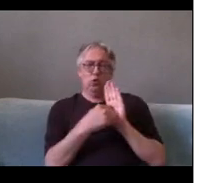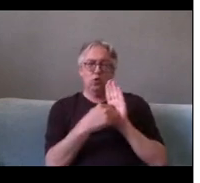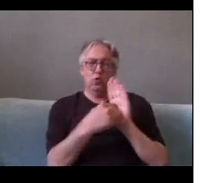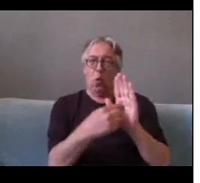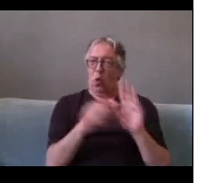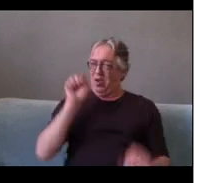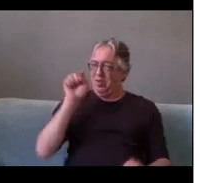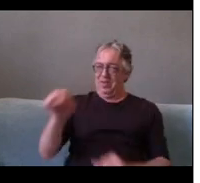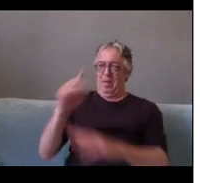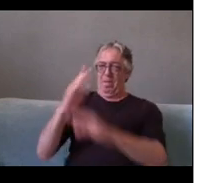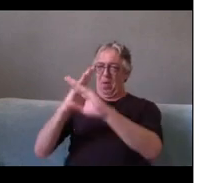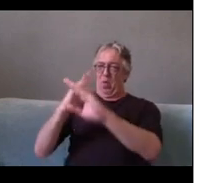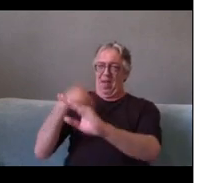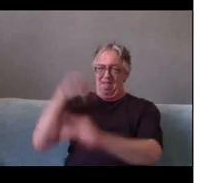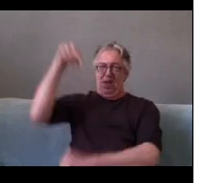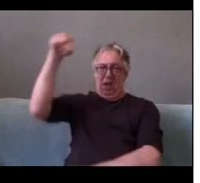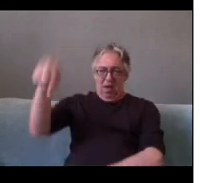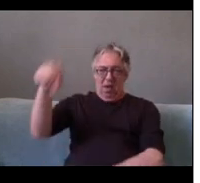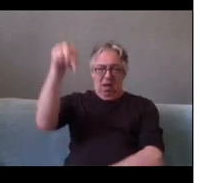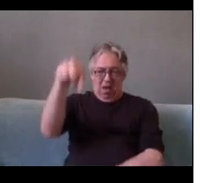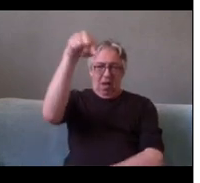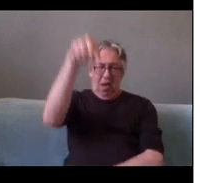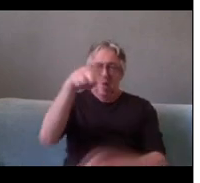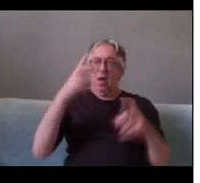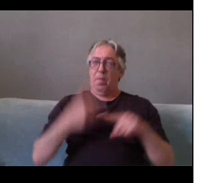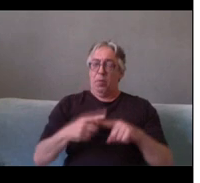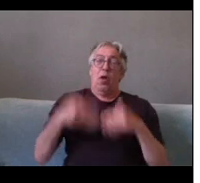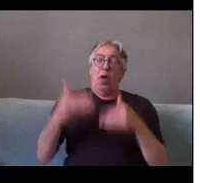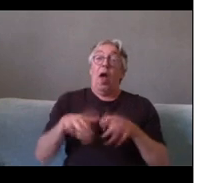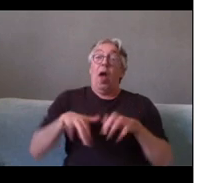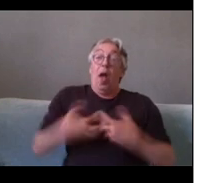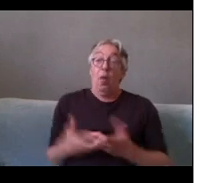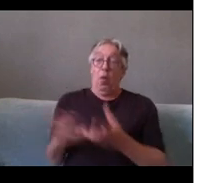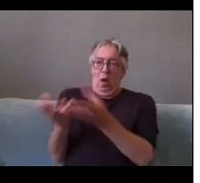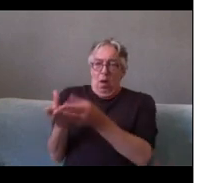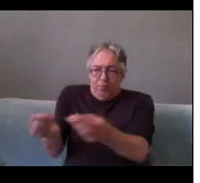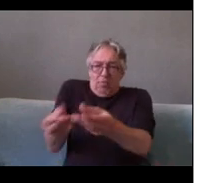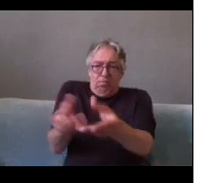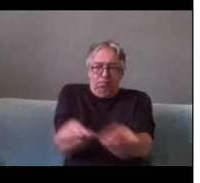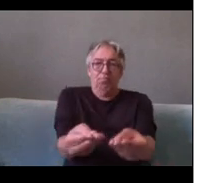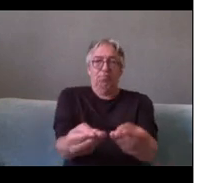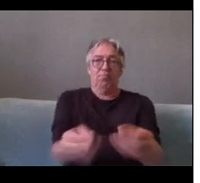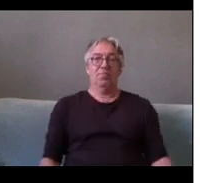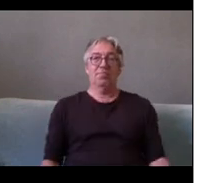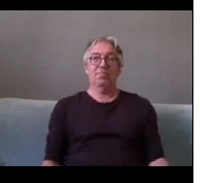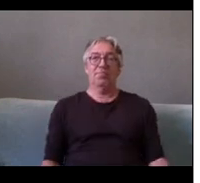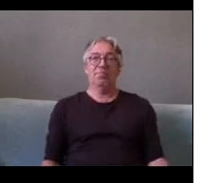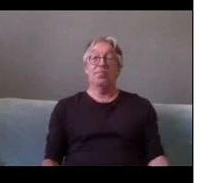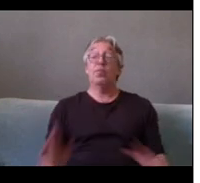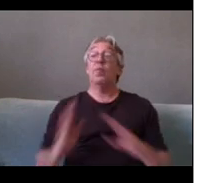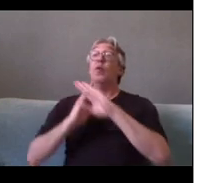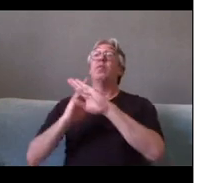Ultimately we can ensure the inclusion that we all strive for happens.